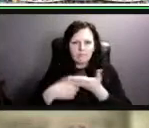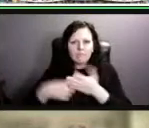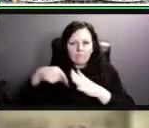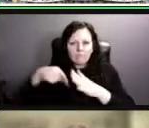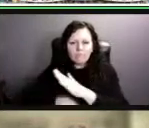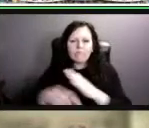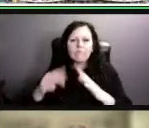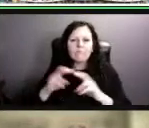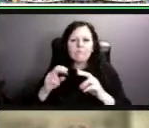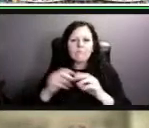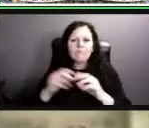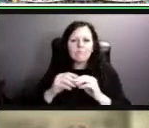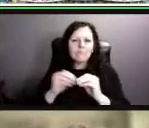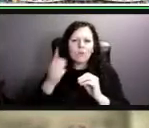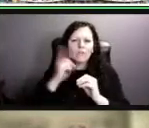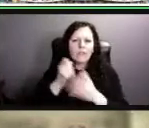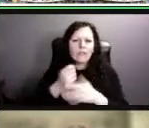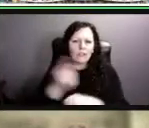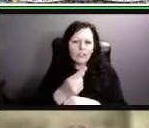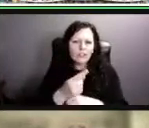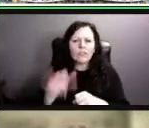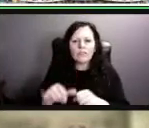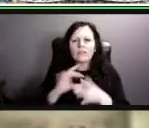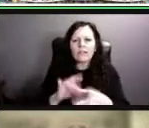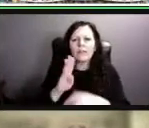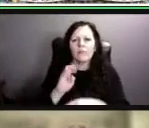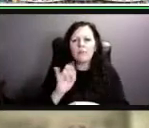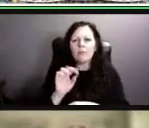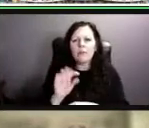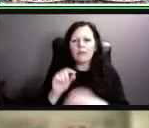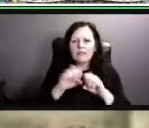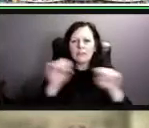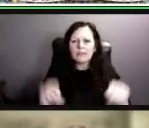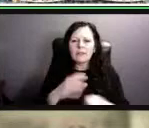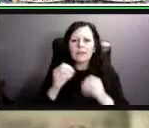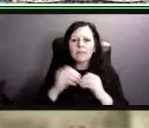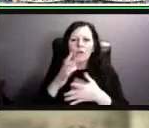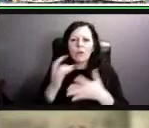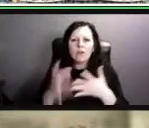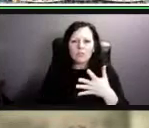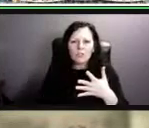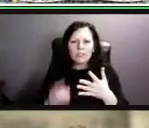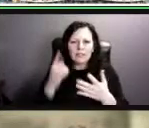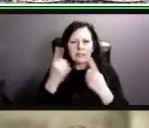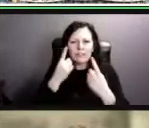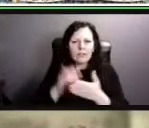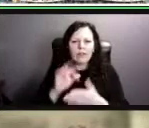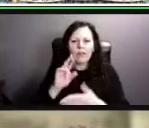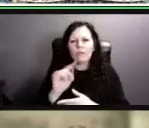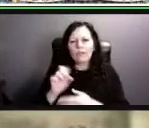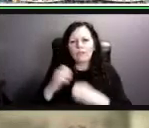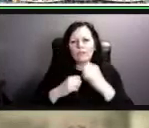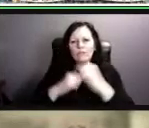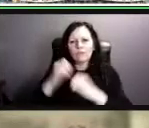THE CITY COUNCIL COULD DO ABOUT